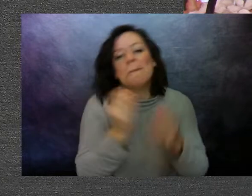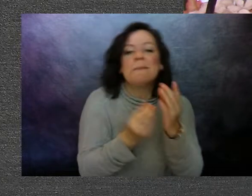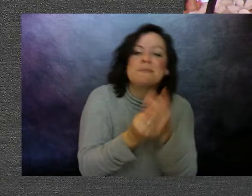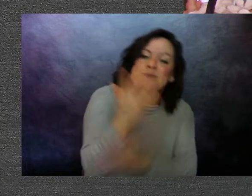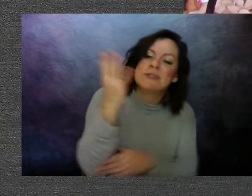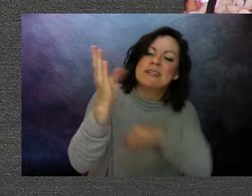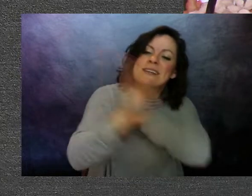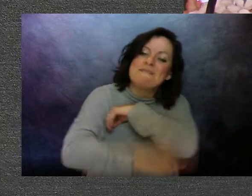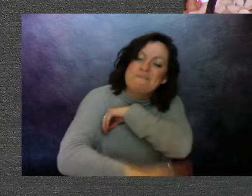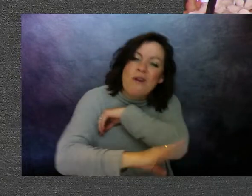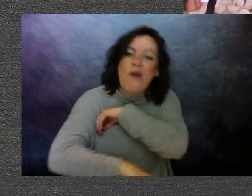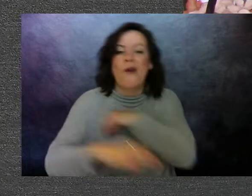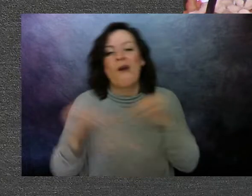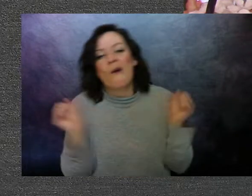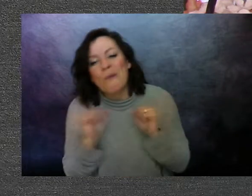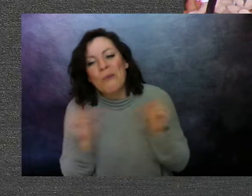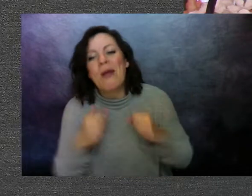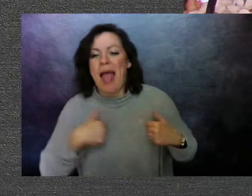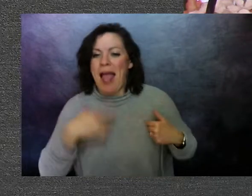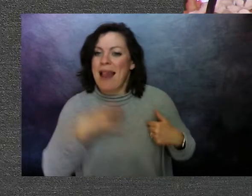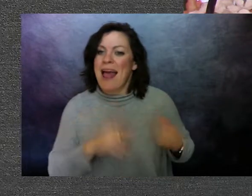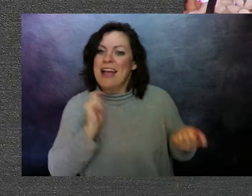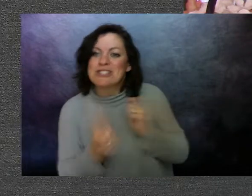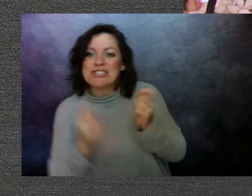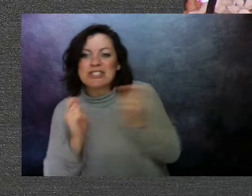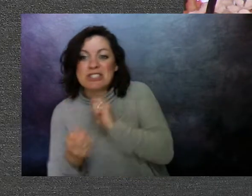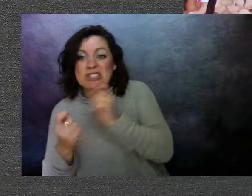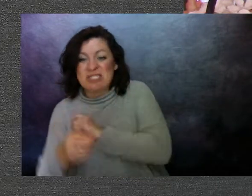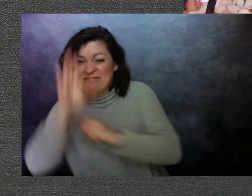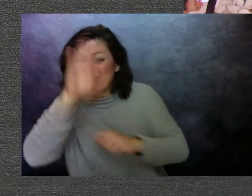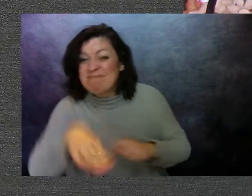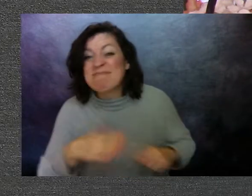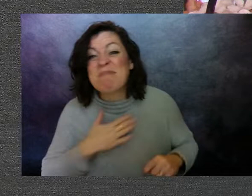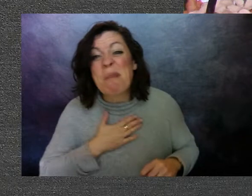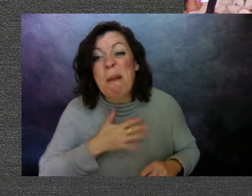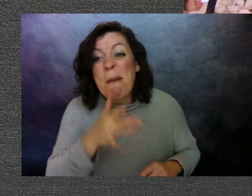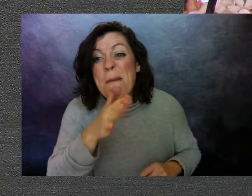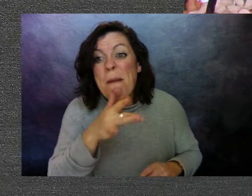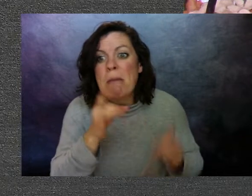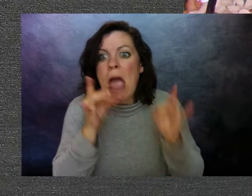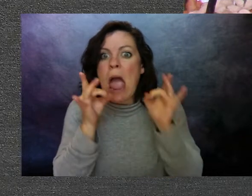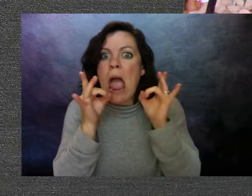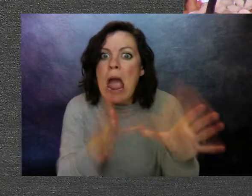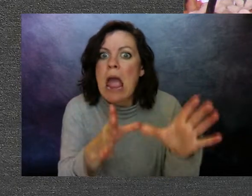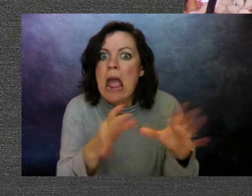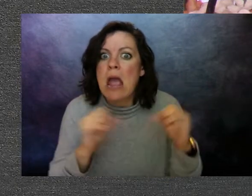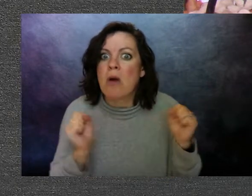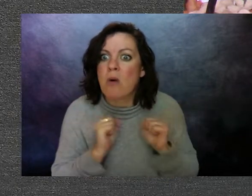do not like the snow. My mom, she hates the snow. Don't tell her I told you that.